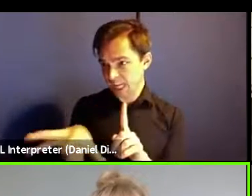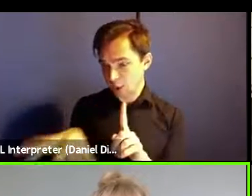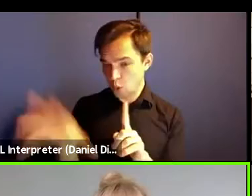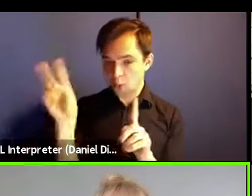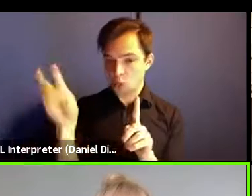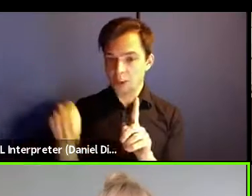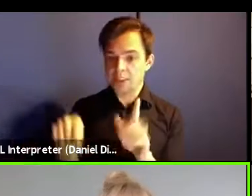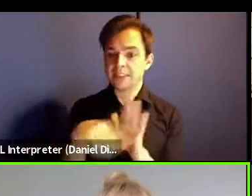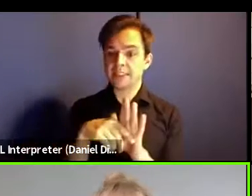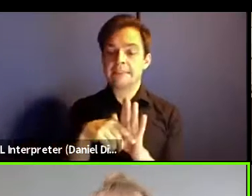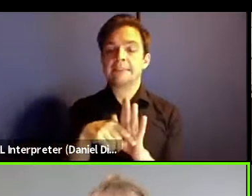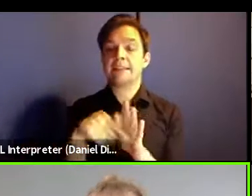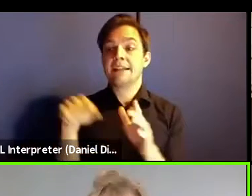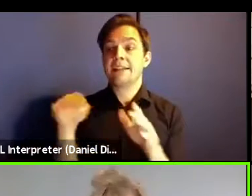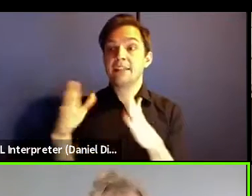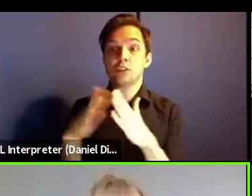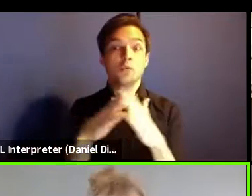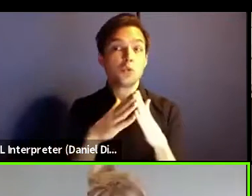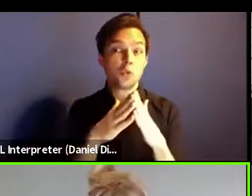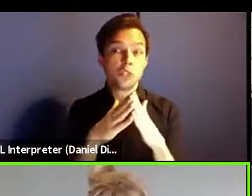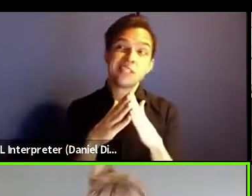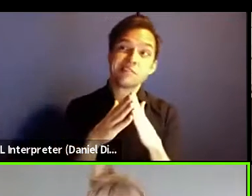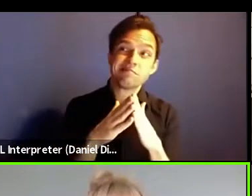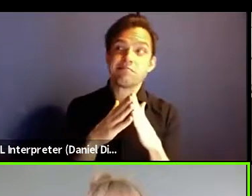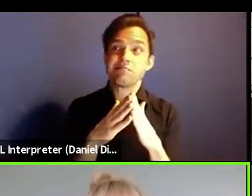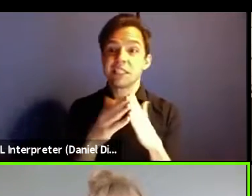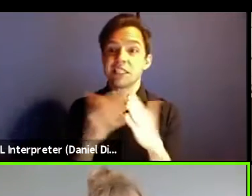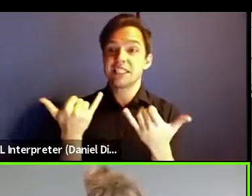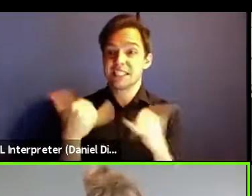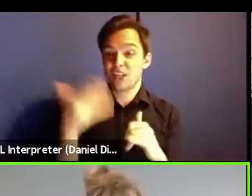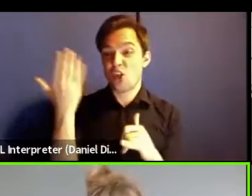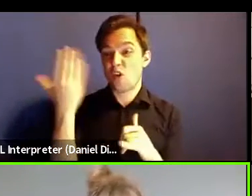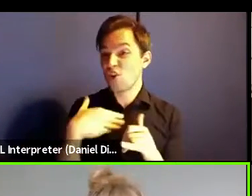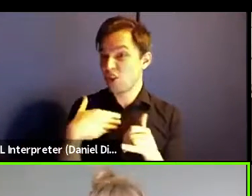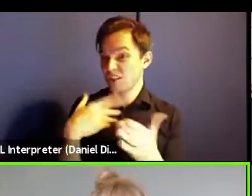this community has been somewhat still overlooked in what it needs.